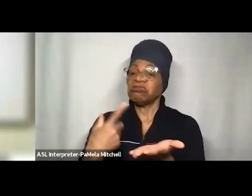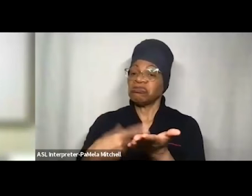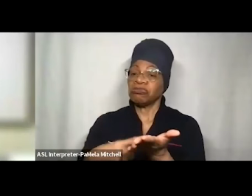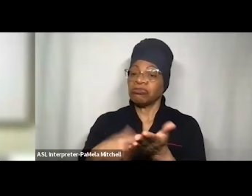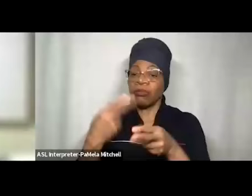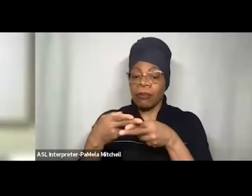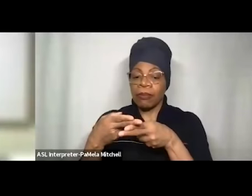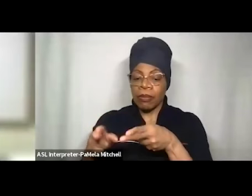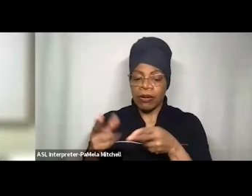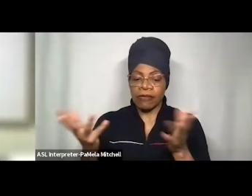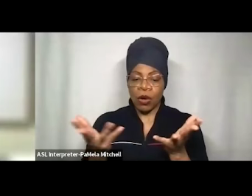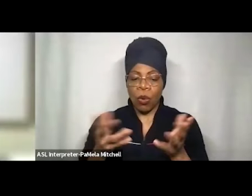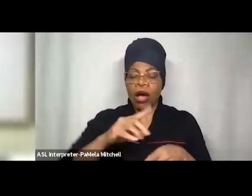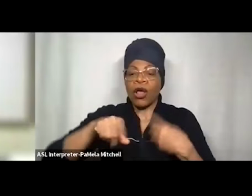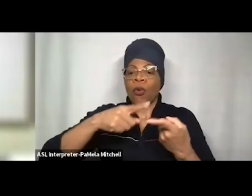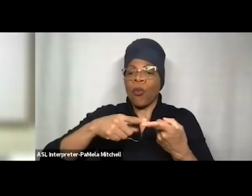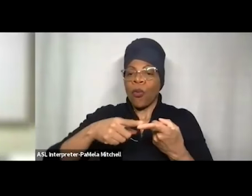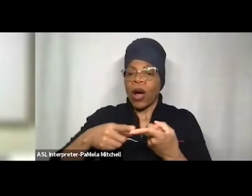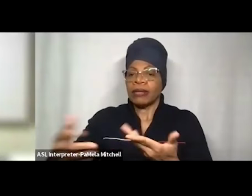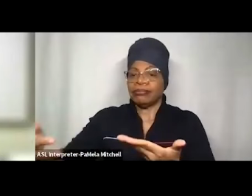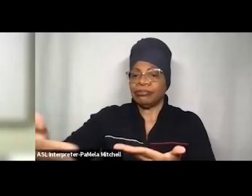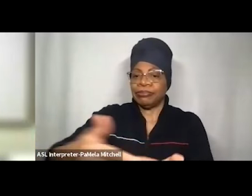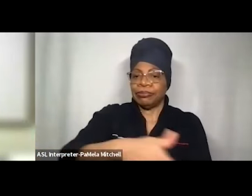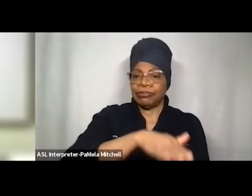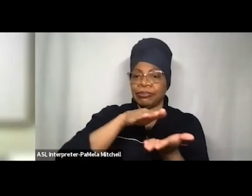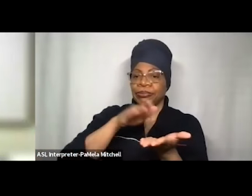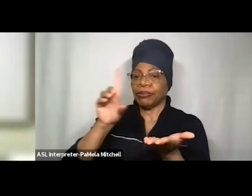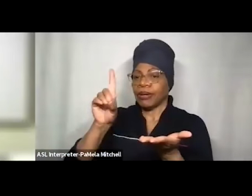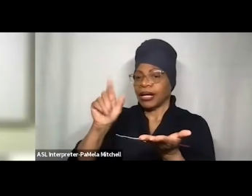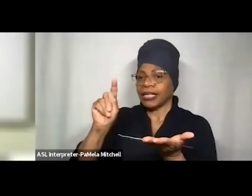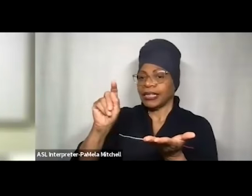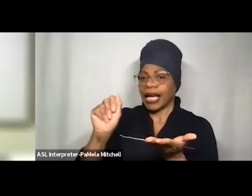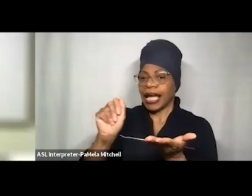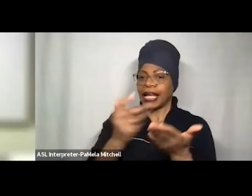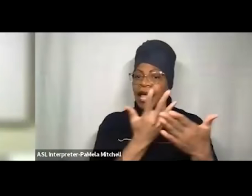that when we collect data in our jails and prisons at the point of reentry